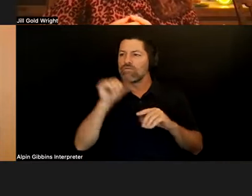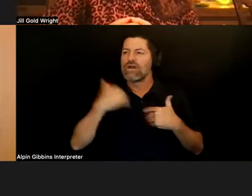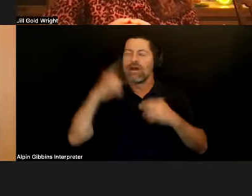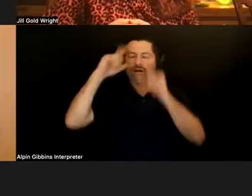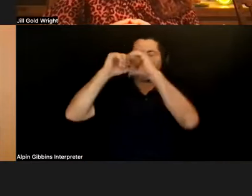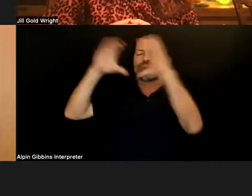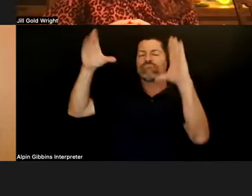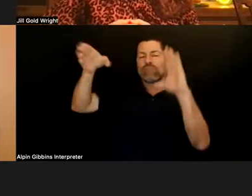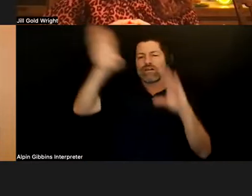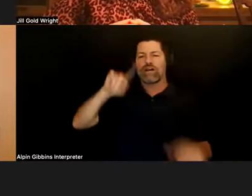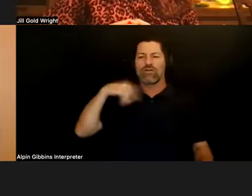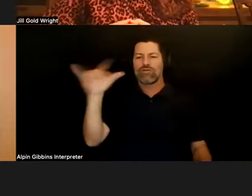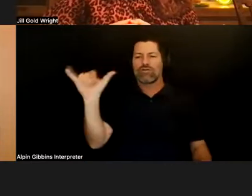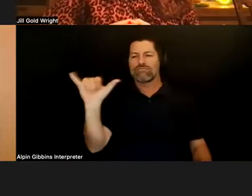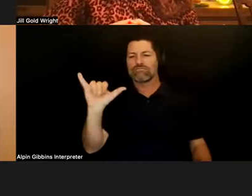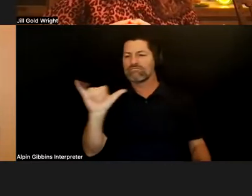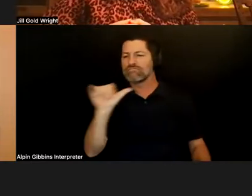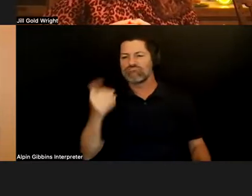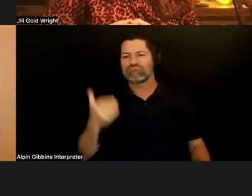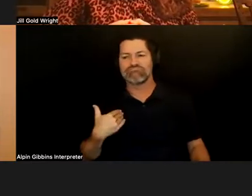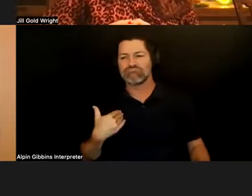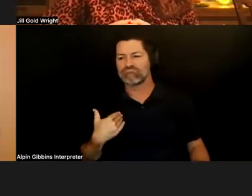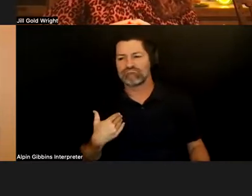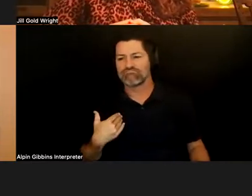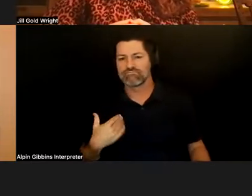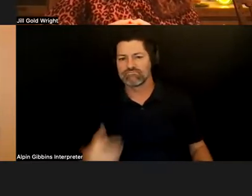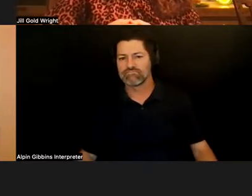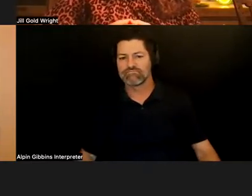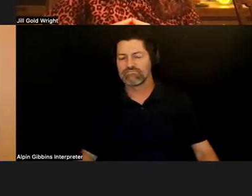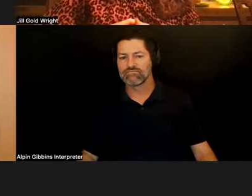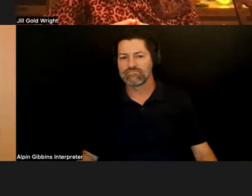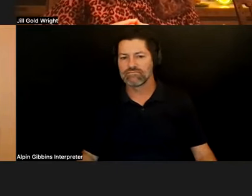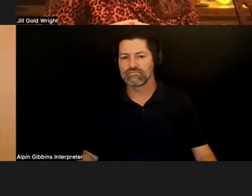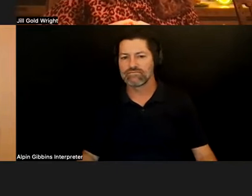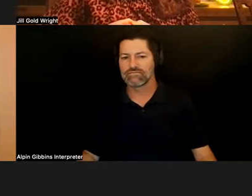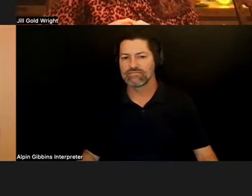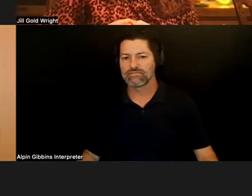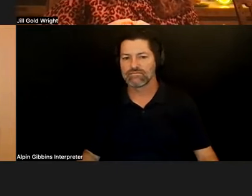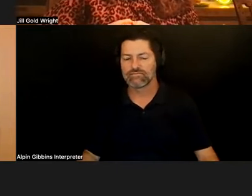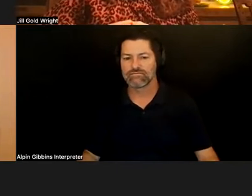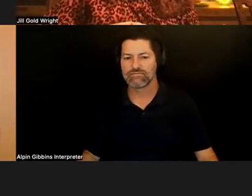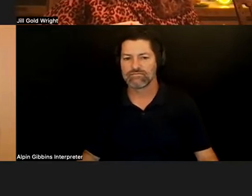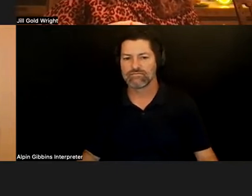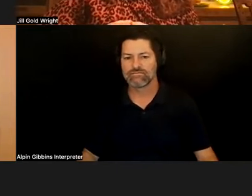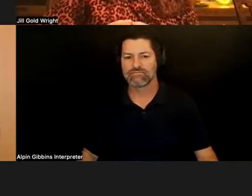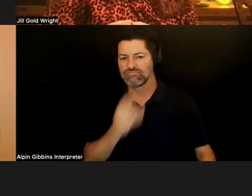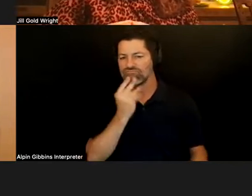and no set interpretation for Jews of what that is.